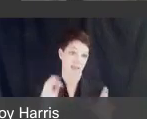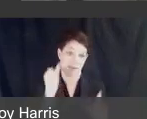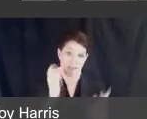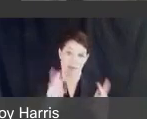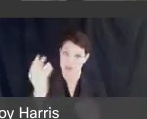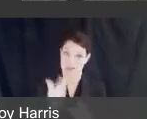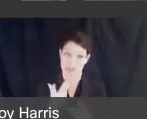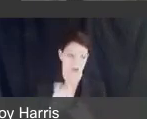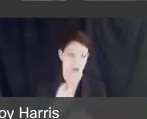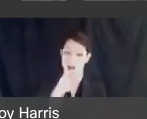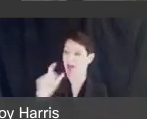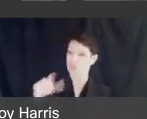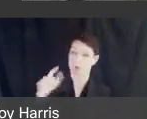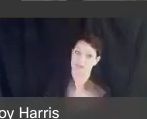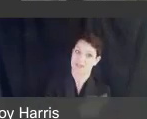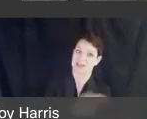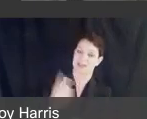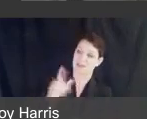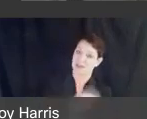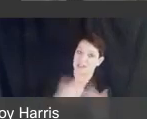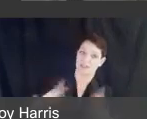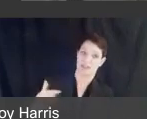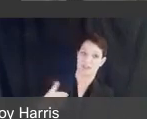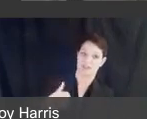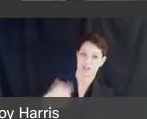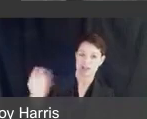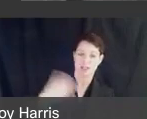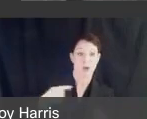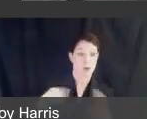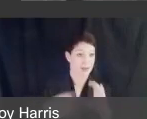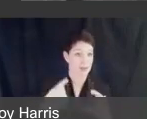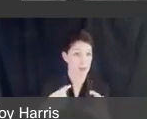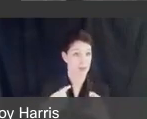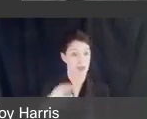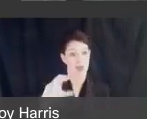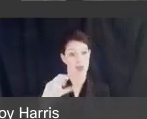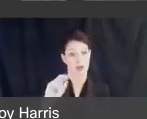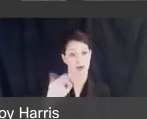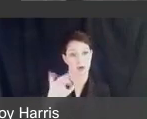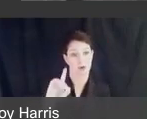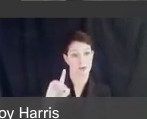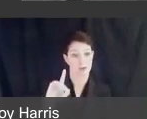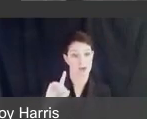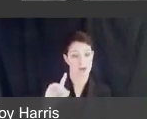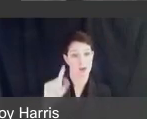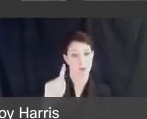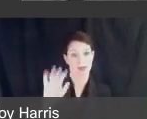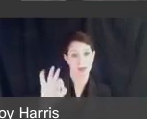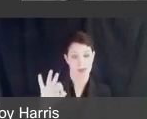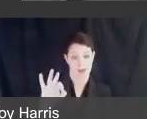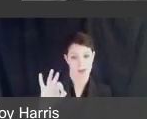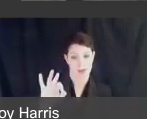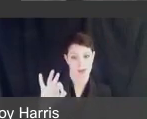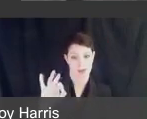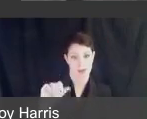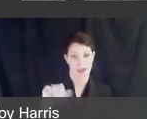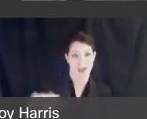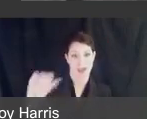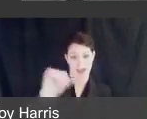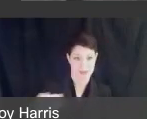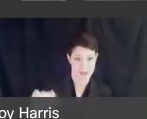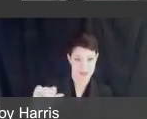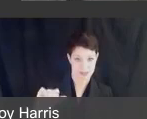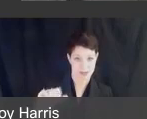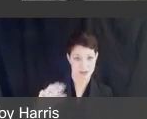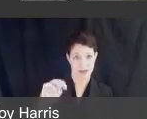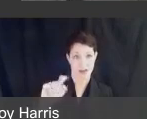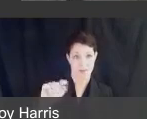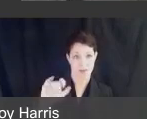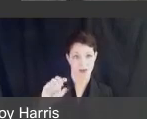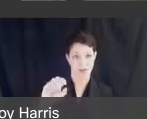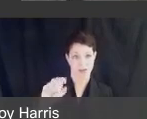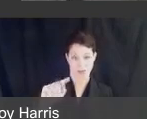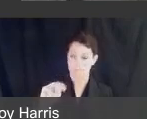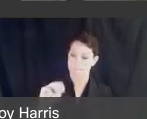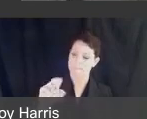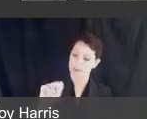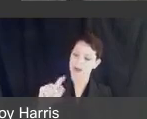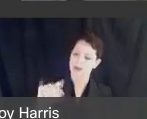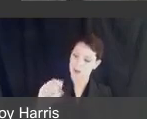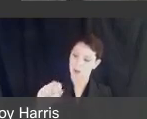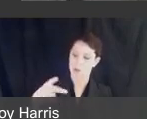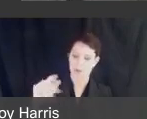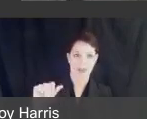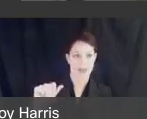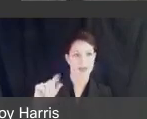a vaccine appointment. They can send an email to COVID19@montcopa.org